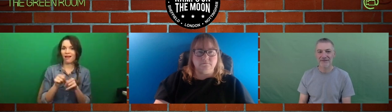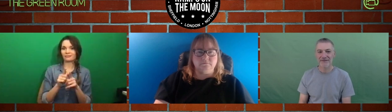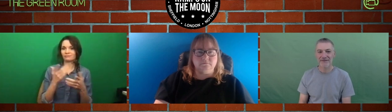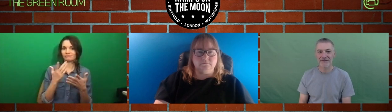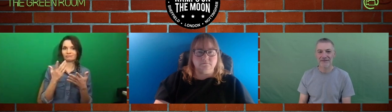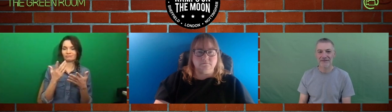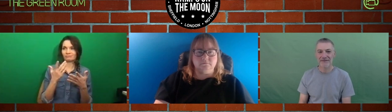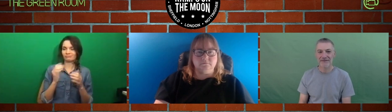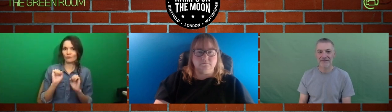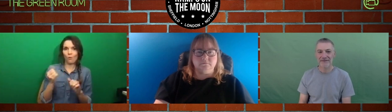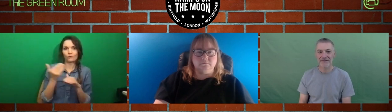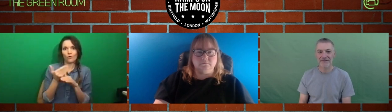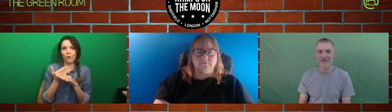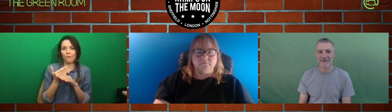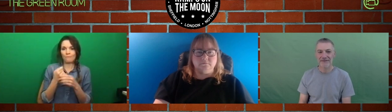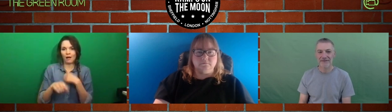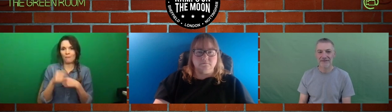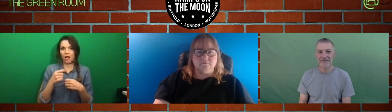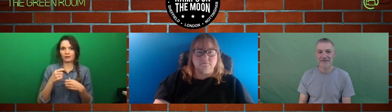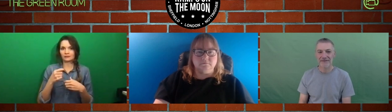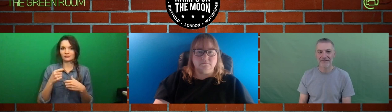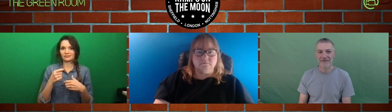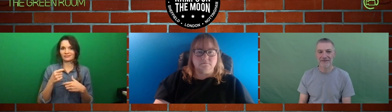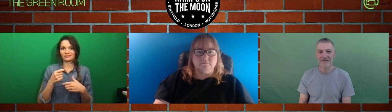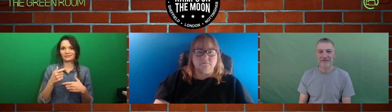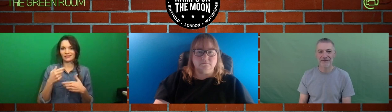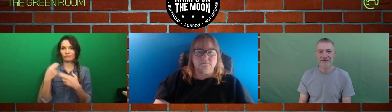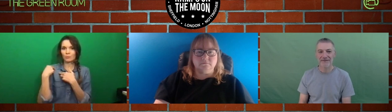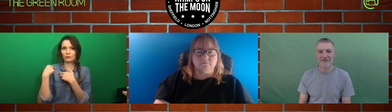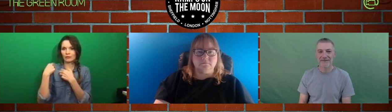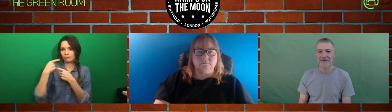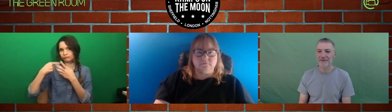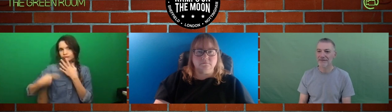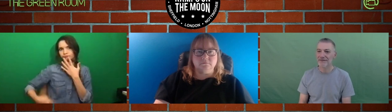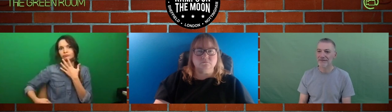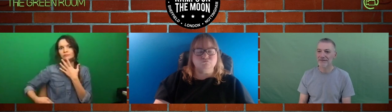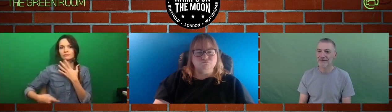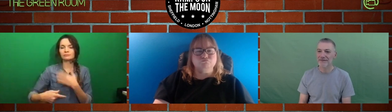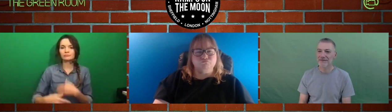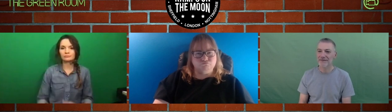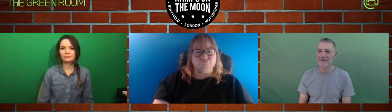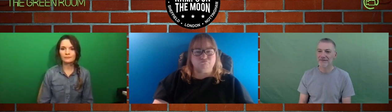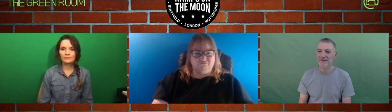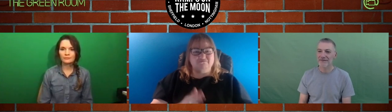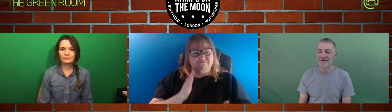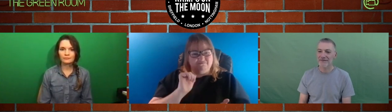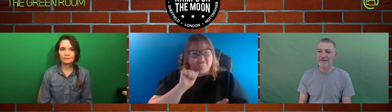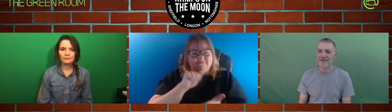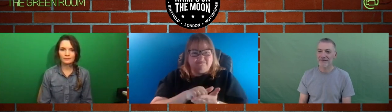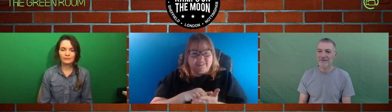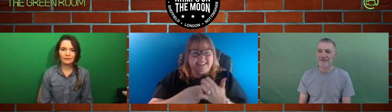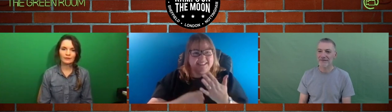ever evolving role I imagine. Yeah I think it is and I feel really lucky to have worked with a company that were